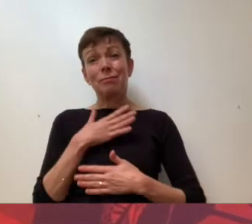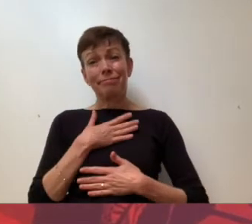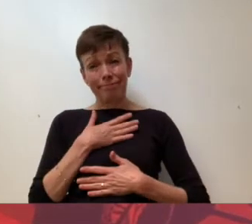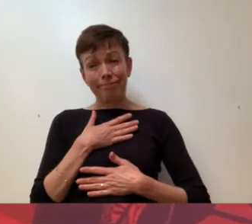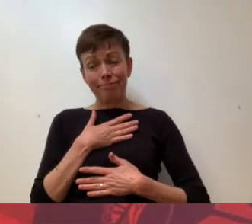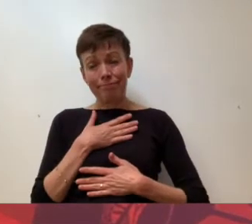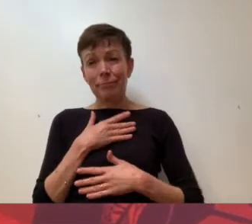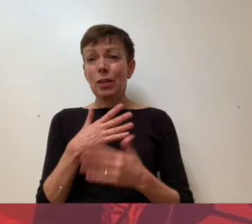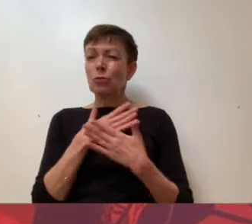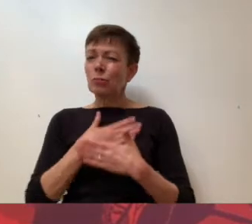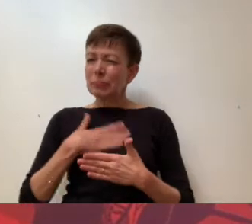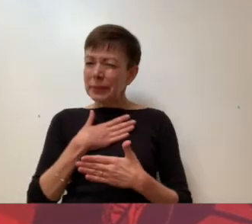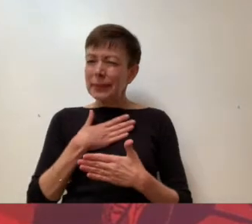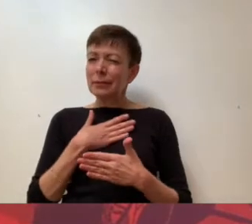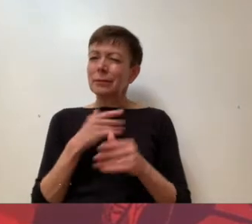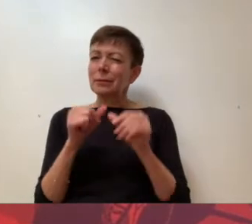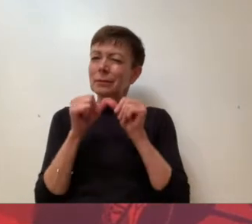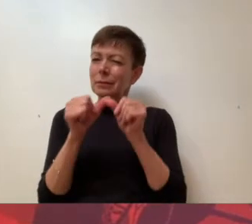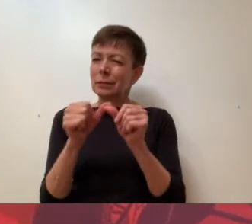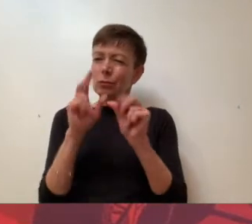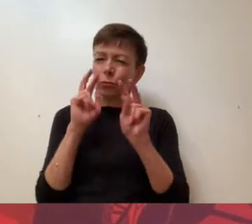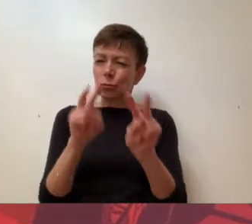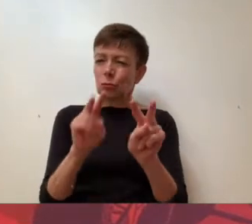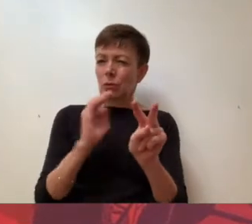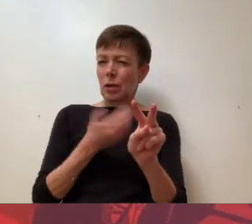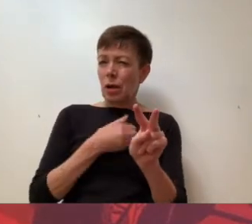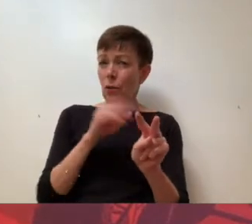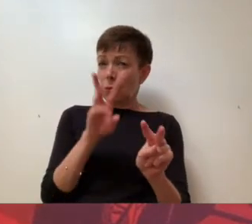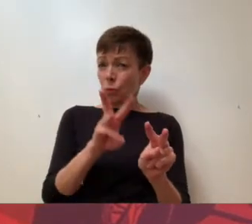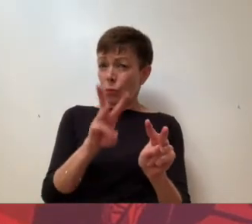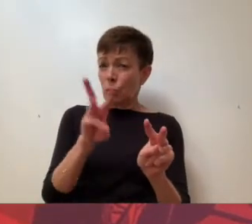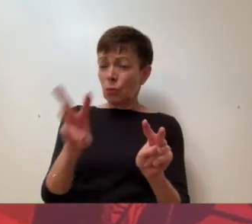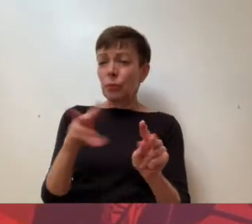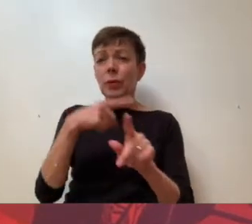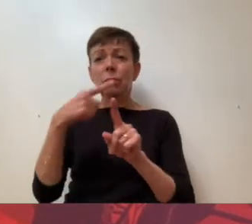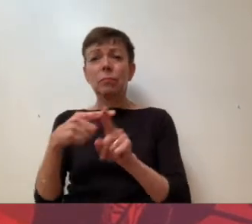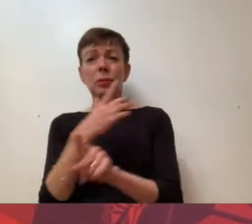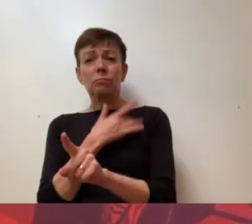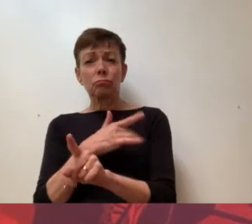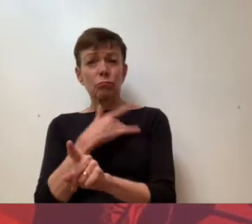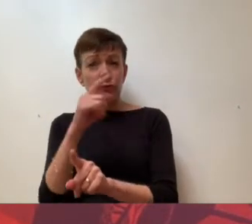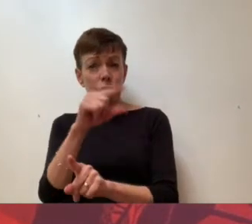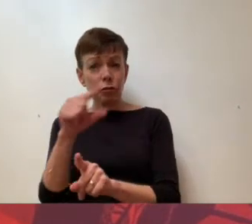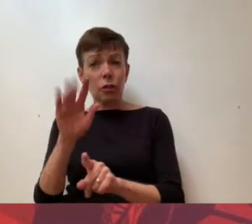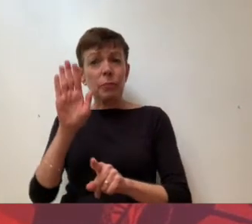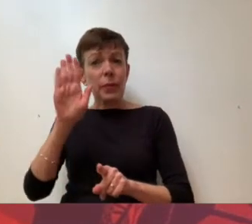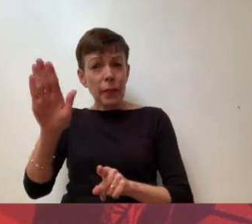and to support individuals who need it during these unprecedented and challenging times.